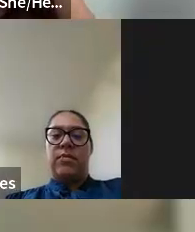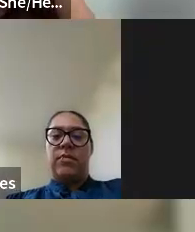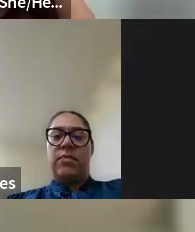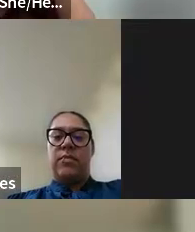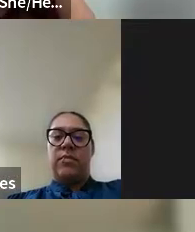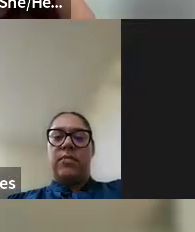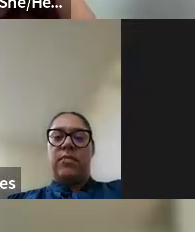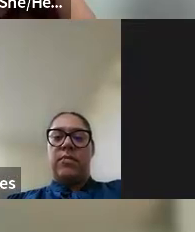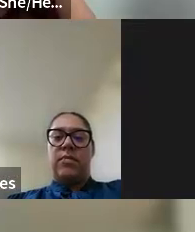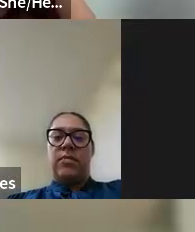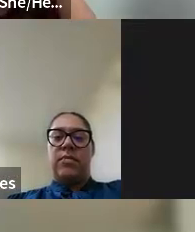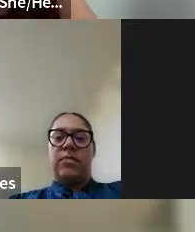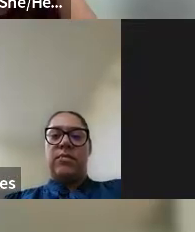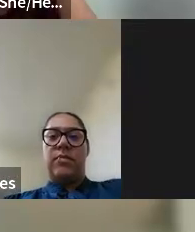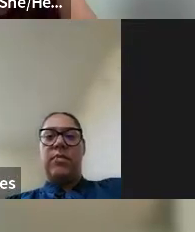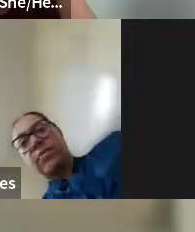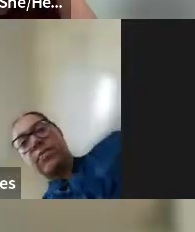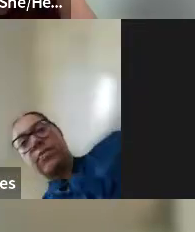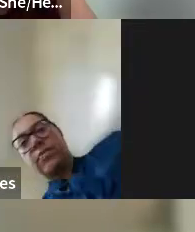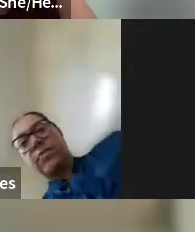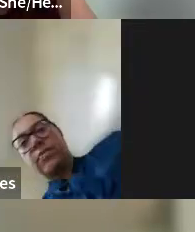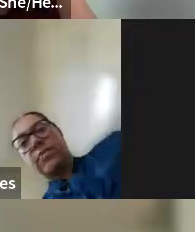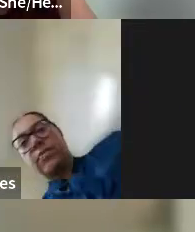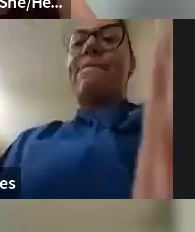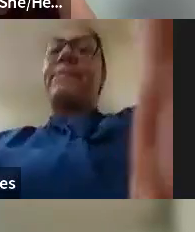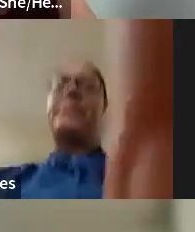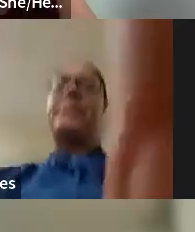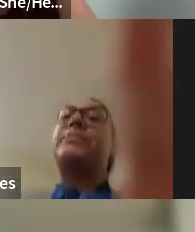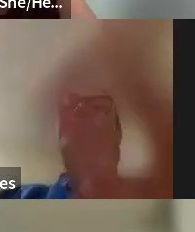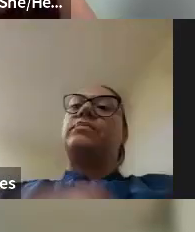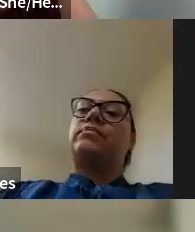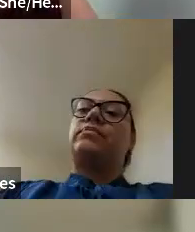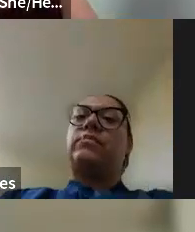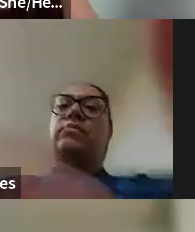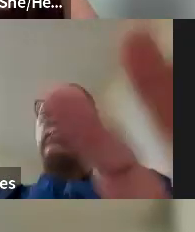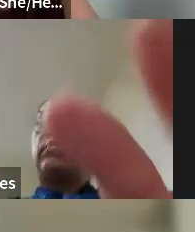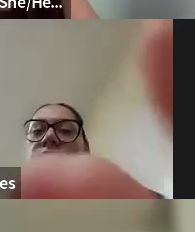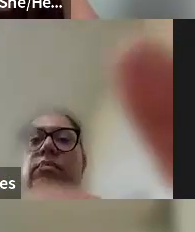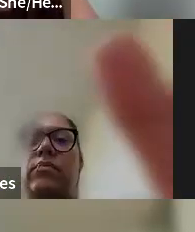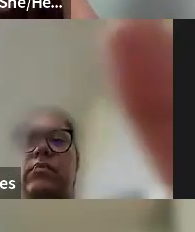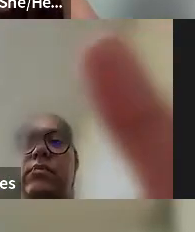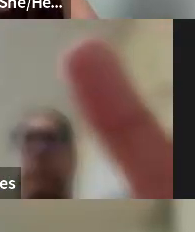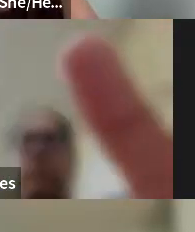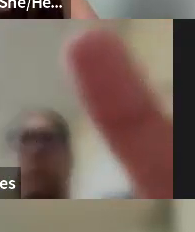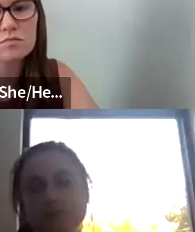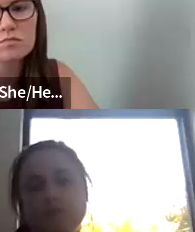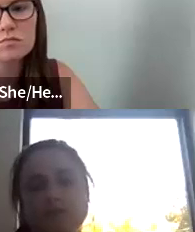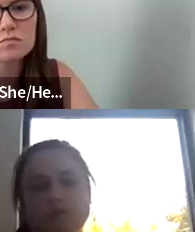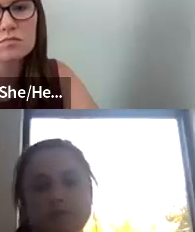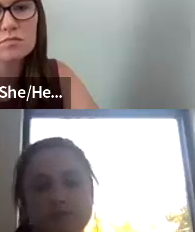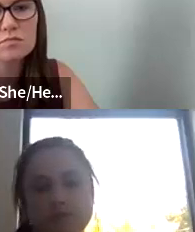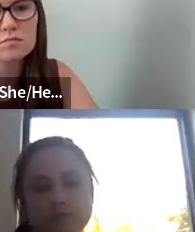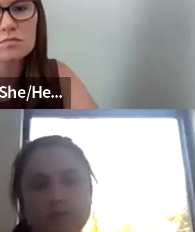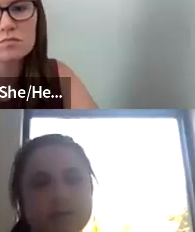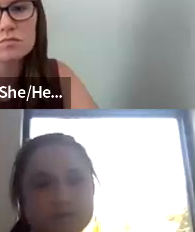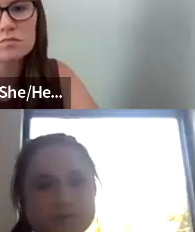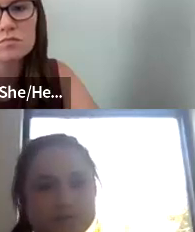IF YOU WOULD LIKE TO MAKE THEM BIGGER, GO AHEAD AND CLICK THE DOT, DOT, DOT, AT THE TOP RIGHT-HAND CORNER OF HER BOX AND PAN HER AND THEN CHANGE YOUR VIEW TO SPEAKER VIEW.